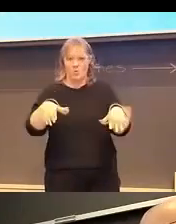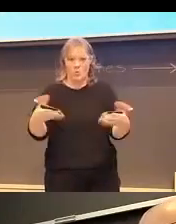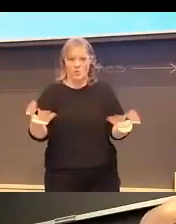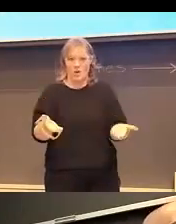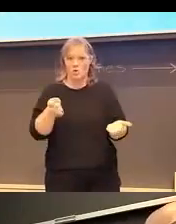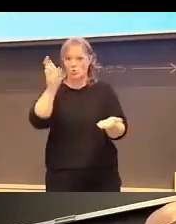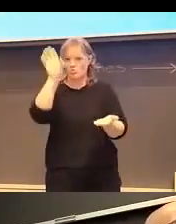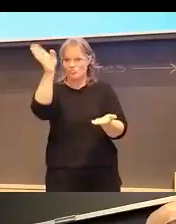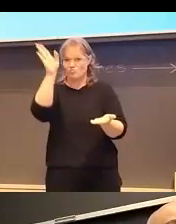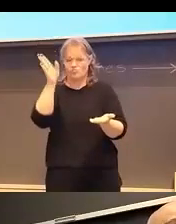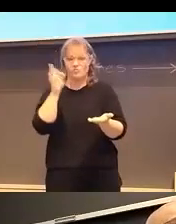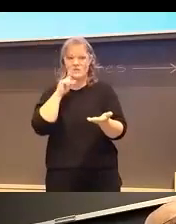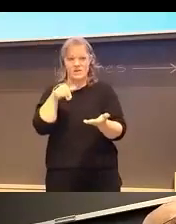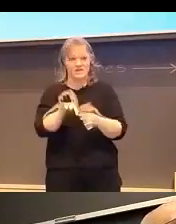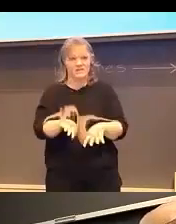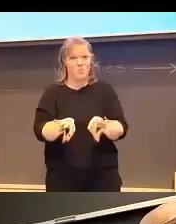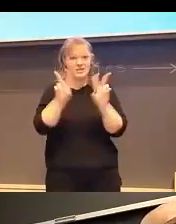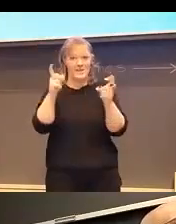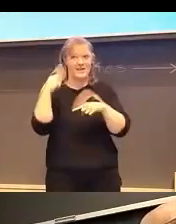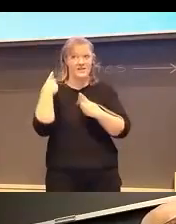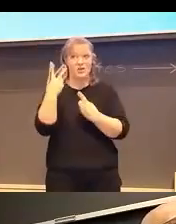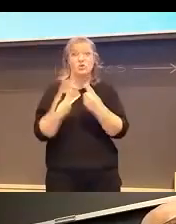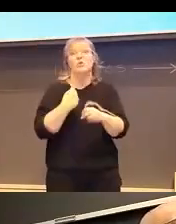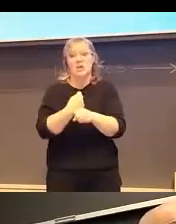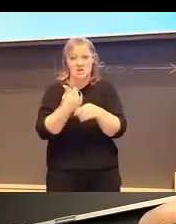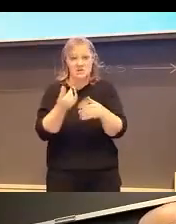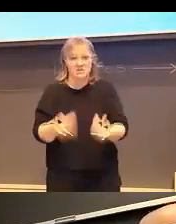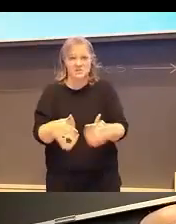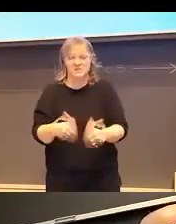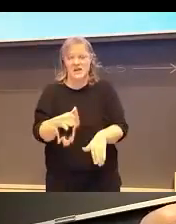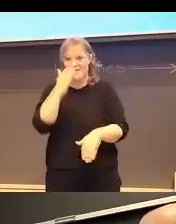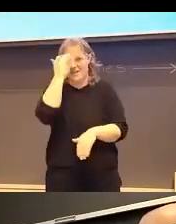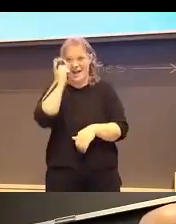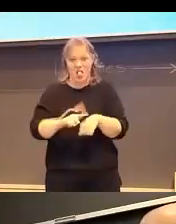this important topic for at least two years I've forgotten how long it is but uh finally